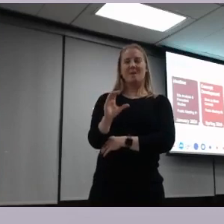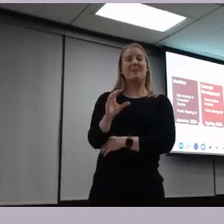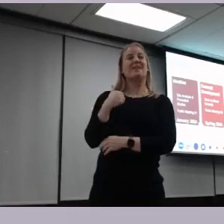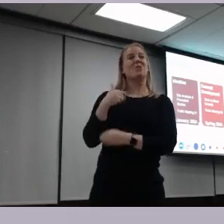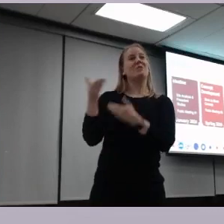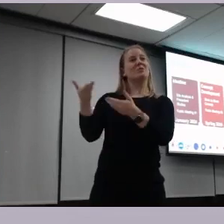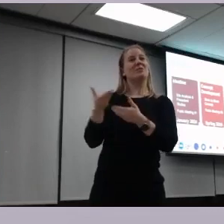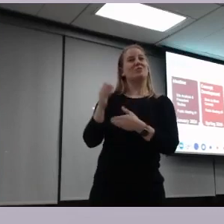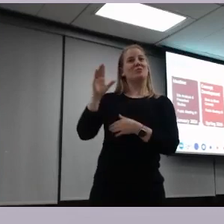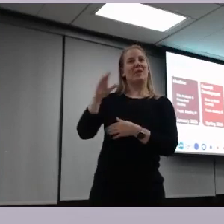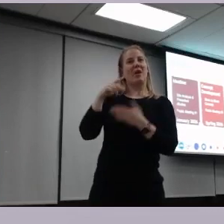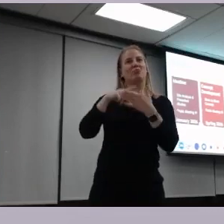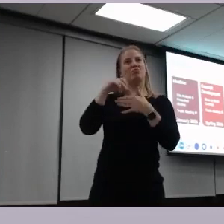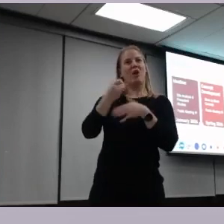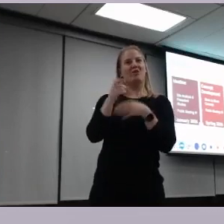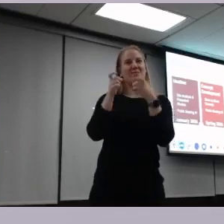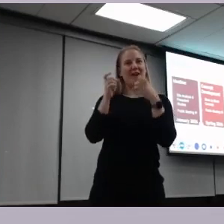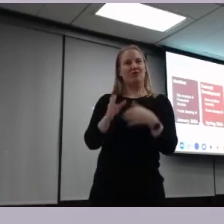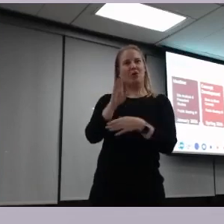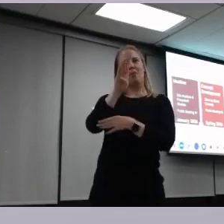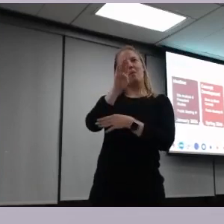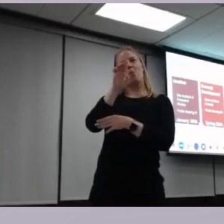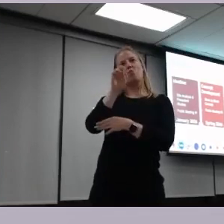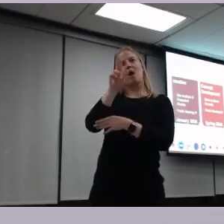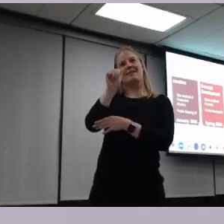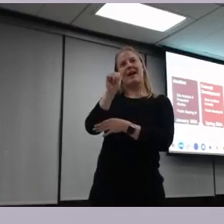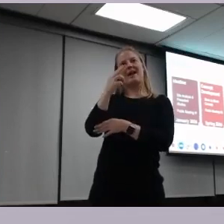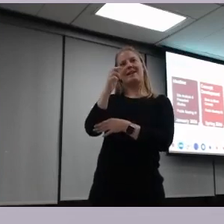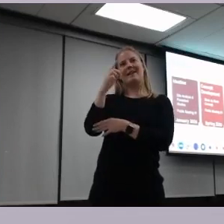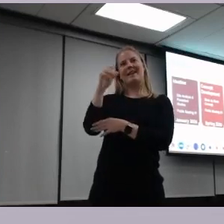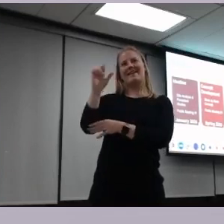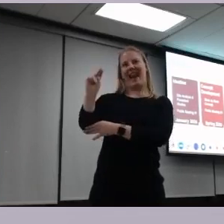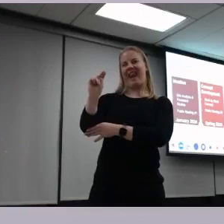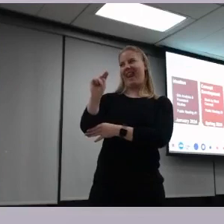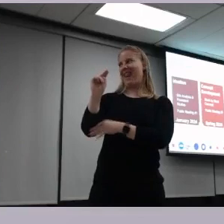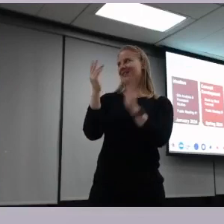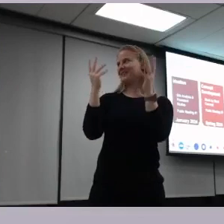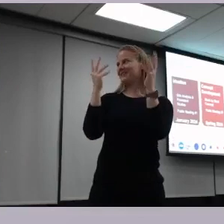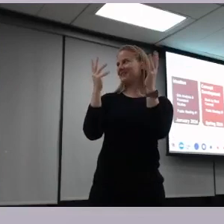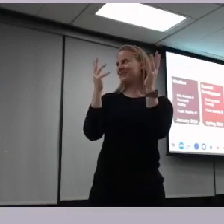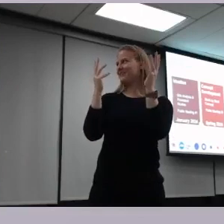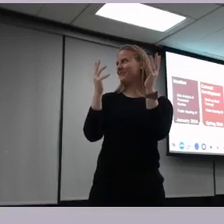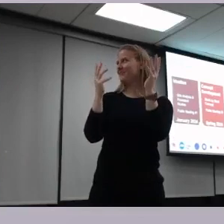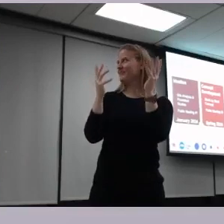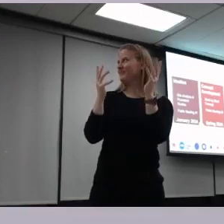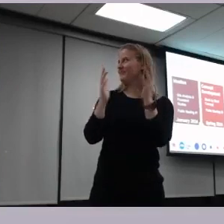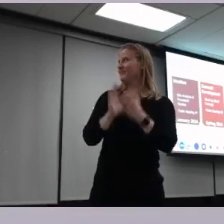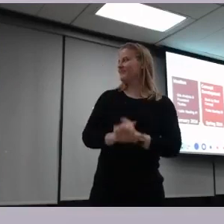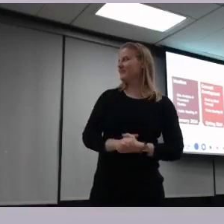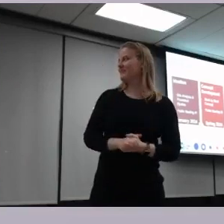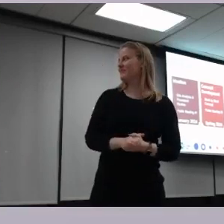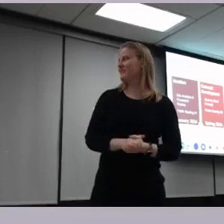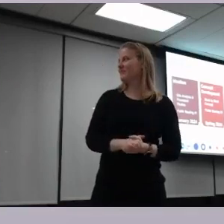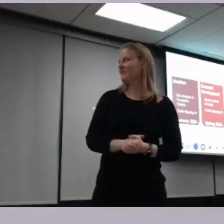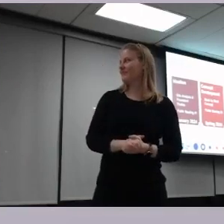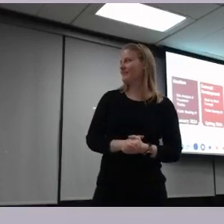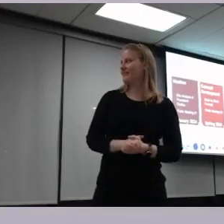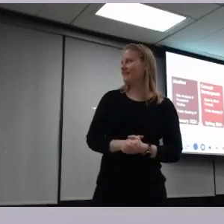Brenda, in